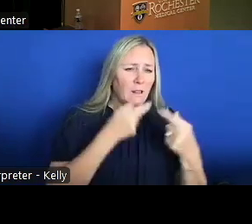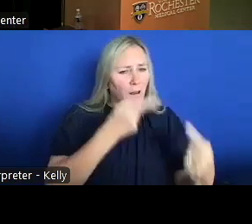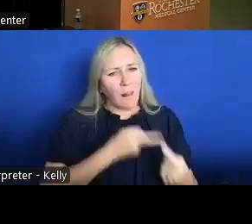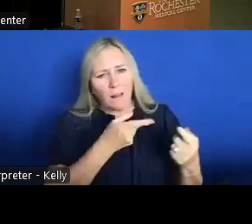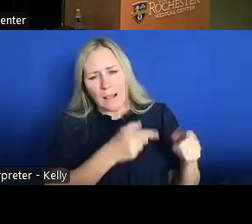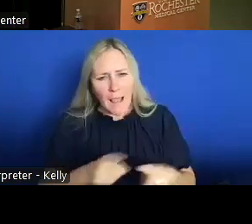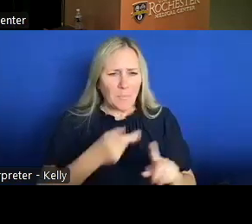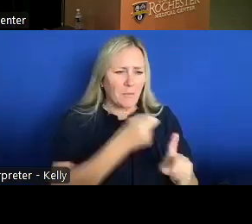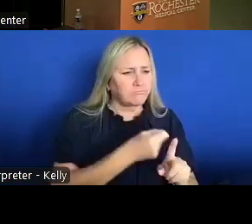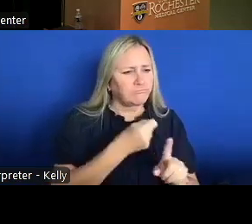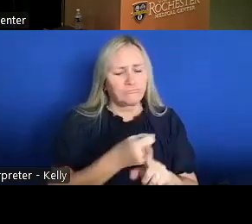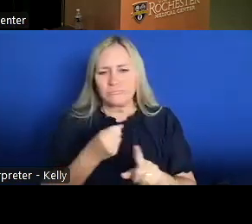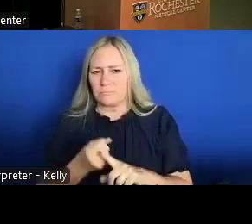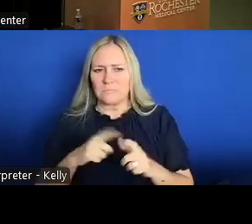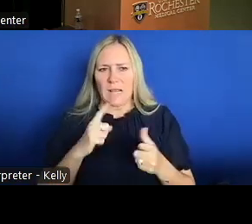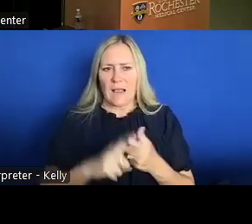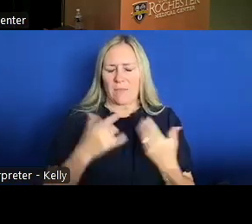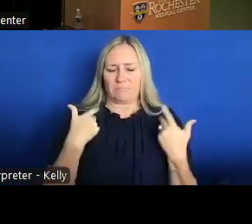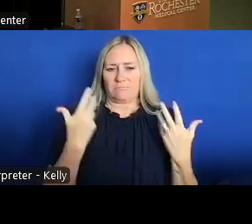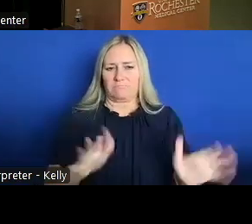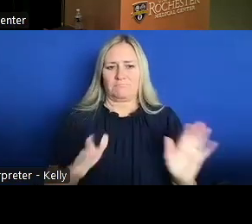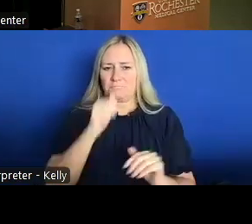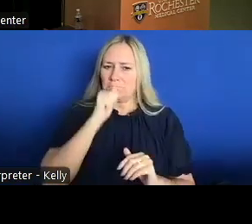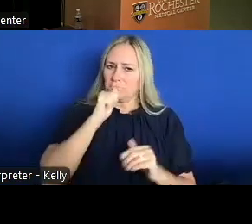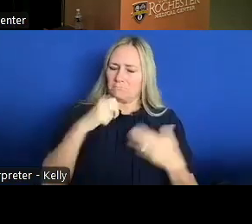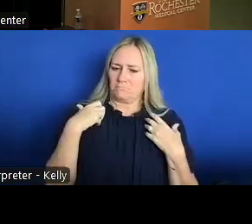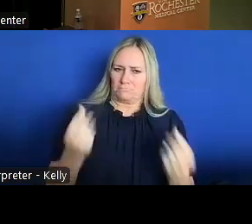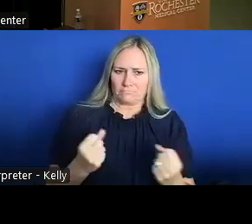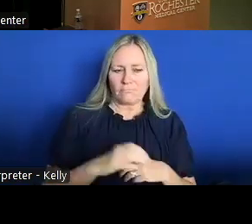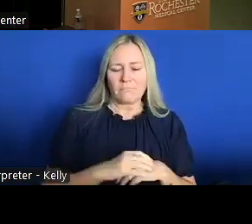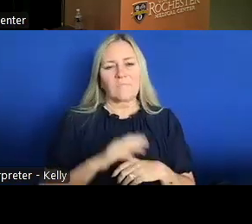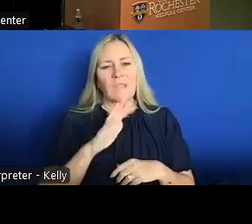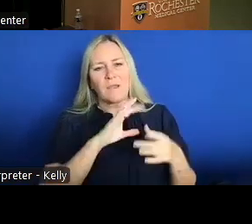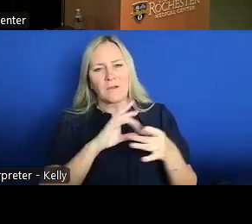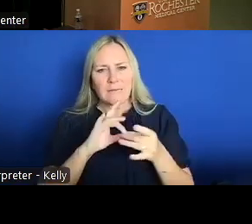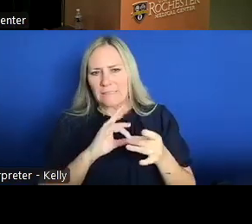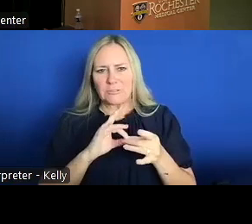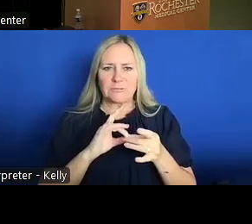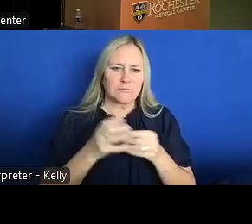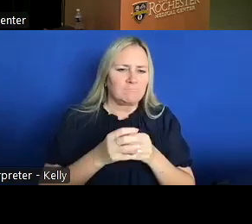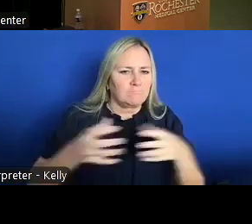enlarge their connections enlarge through meaning and purpose a spiritual nourishment a sense of